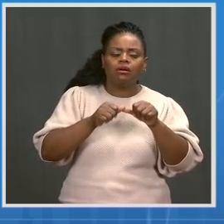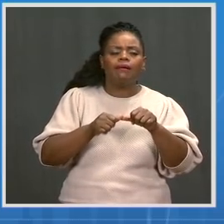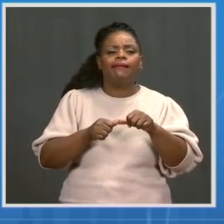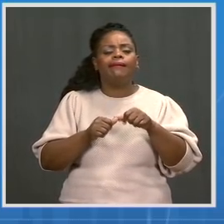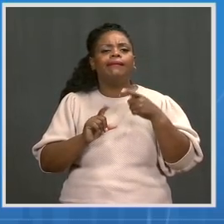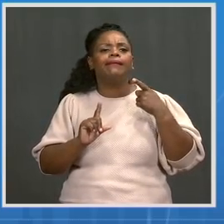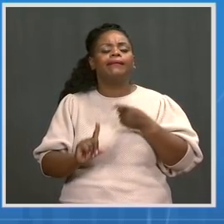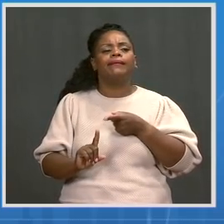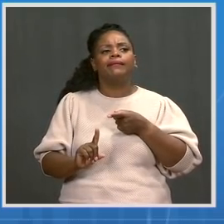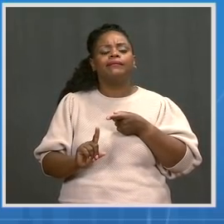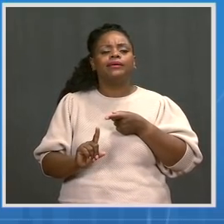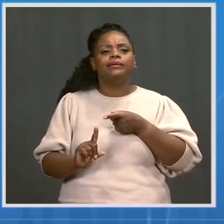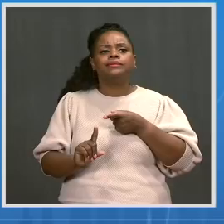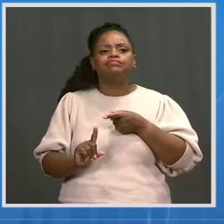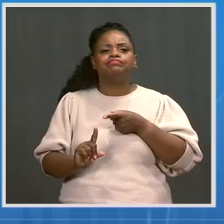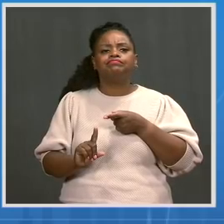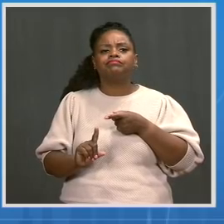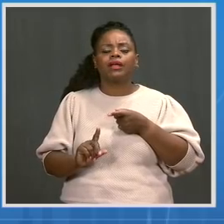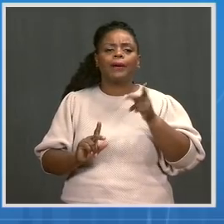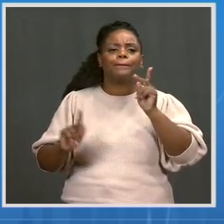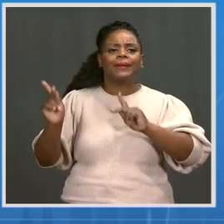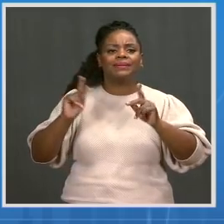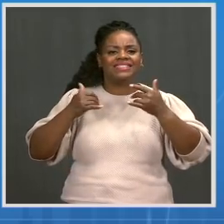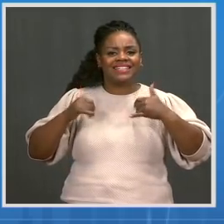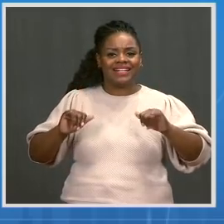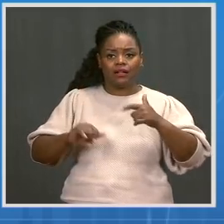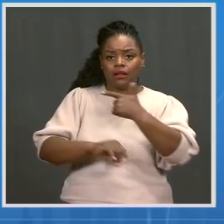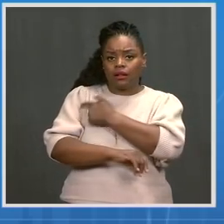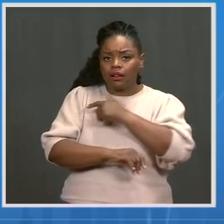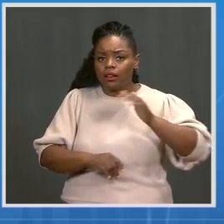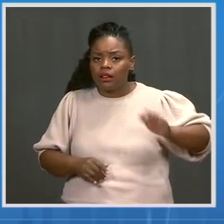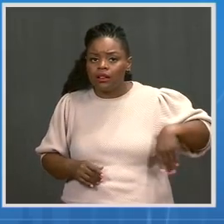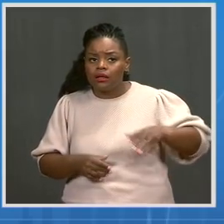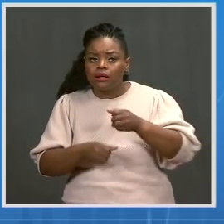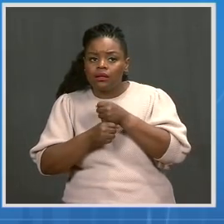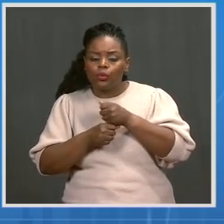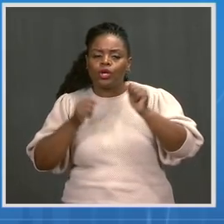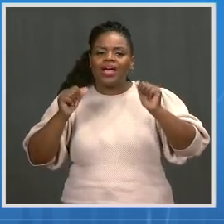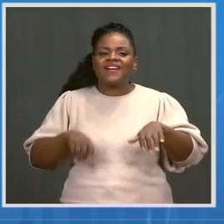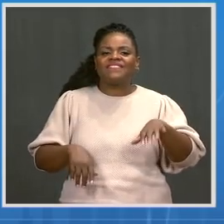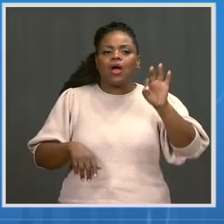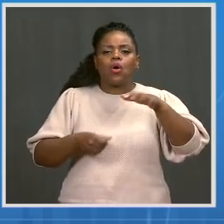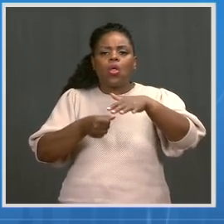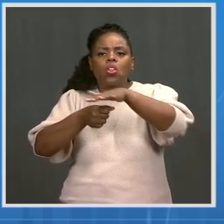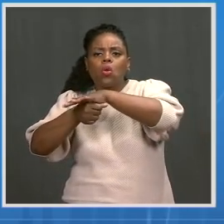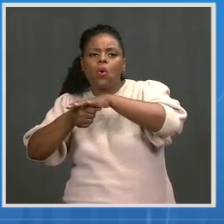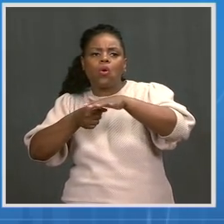to getting vaccinated, that you could see localized surges, which is the reason why I want to emphasize